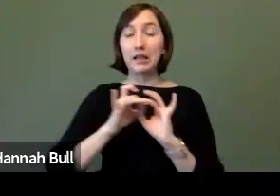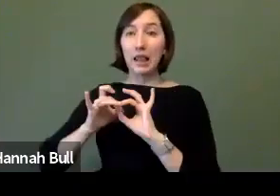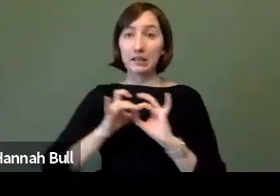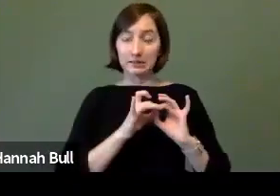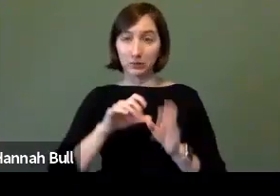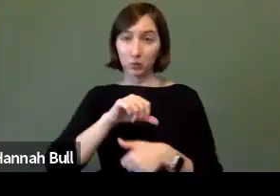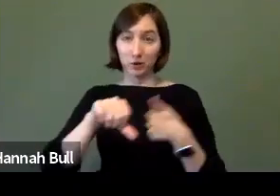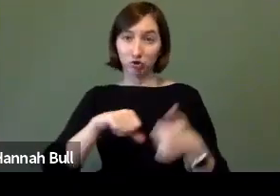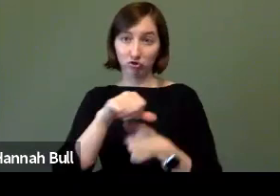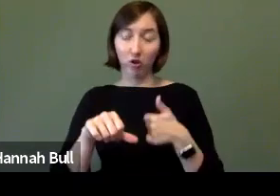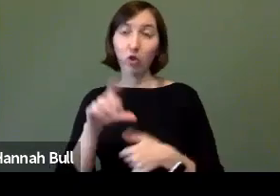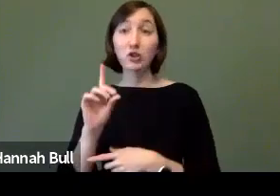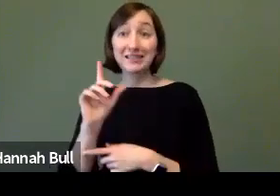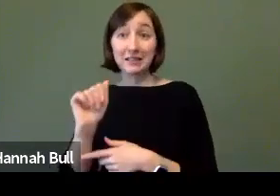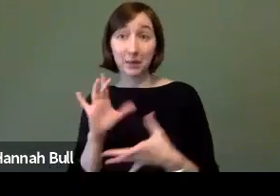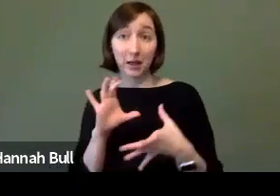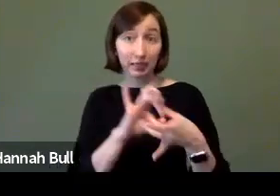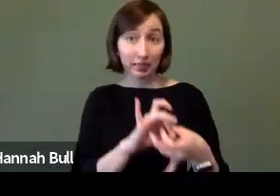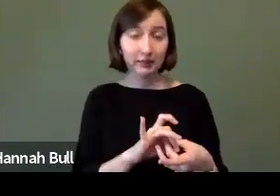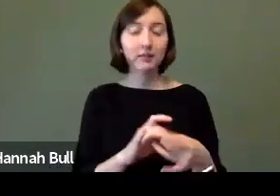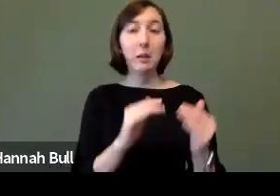Disability Link has done a lot of peer support events.